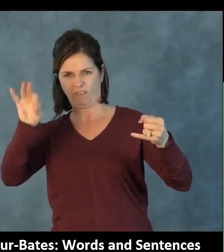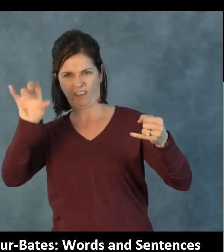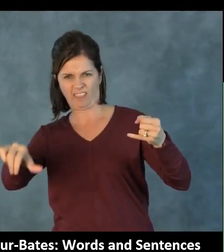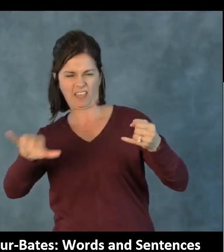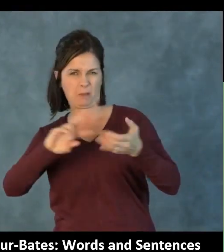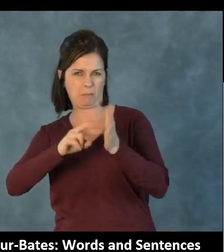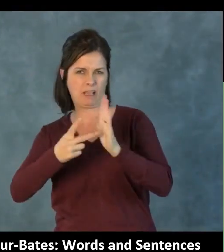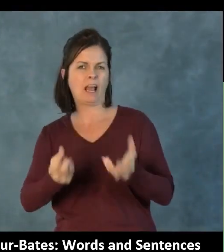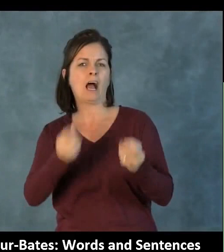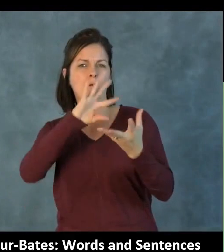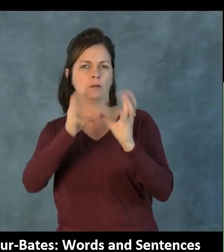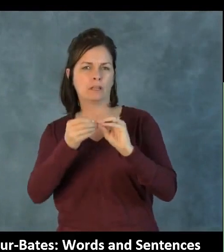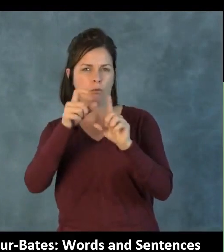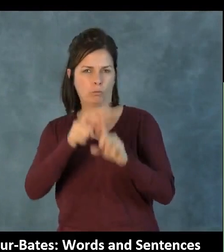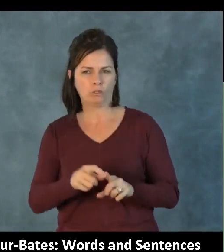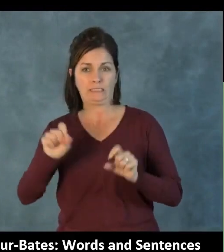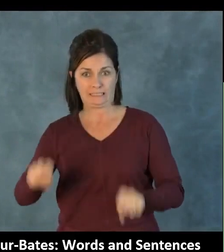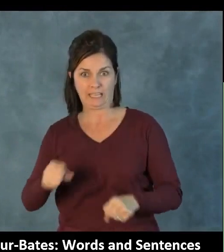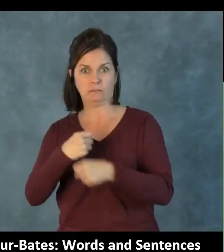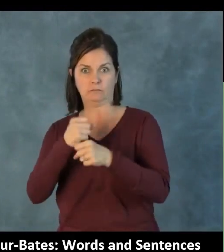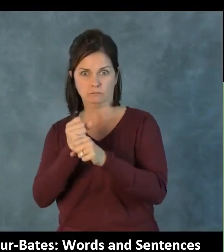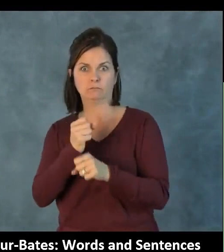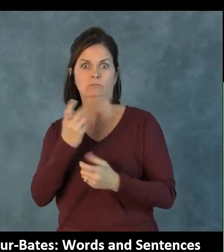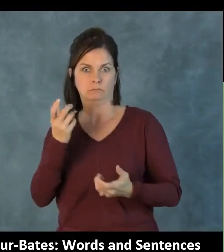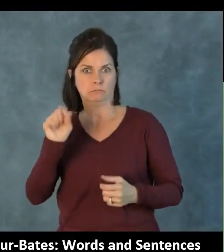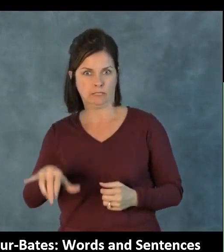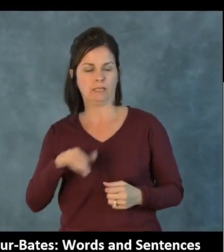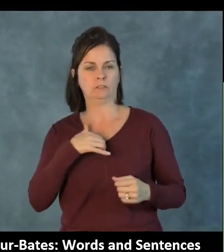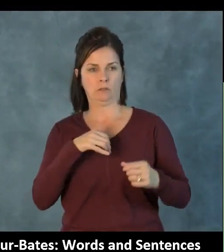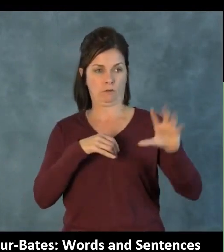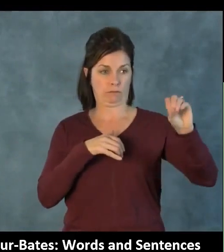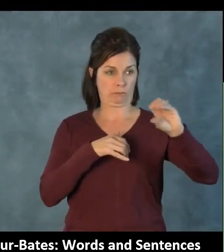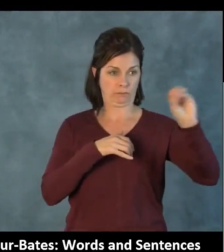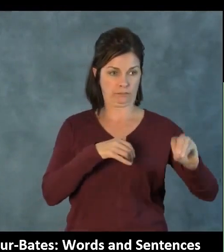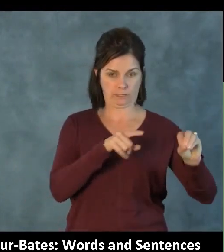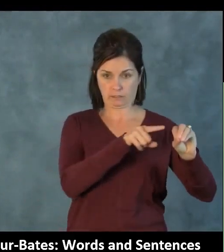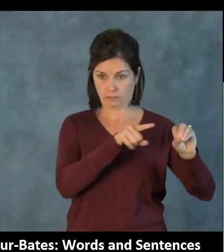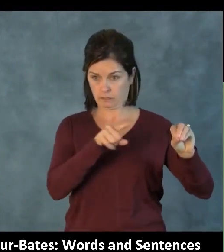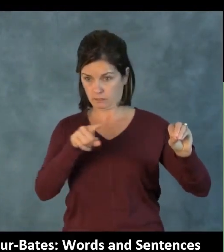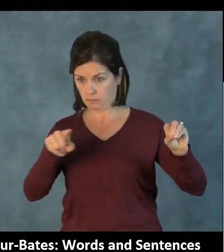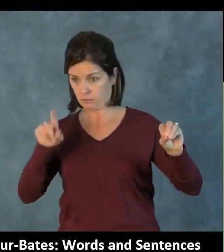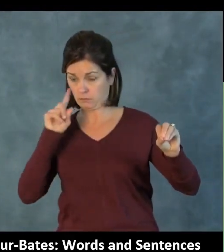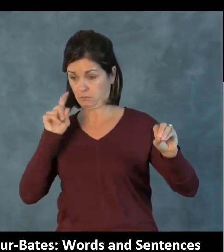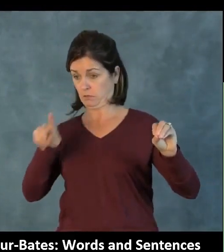that they're able to produce. Once you find the raw score that is closest